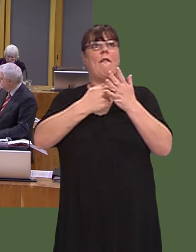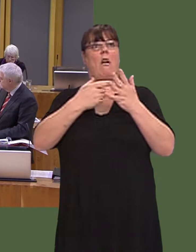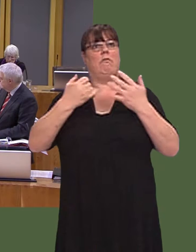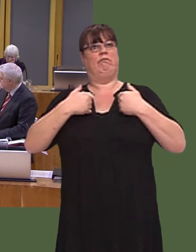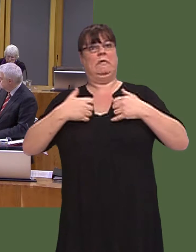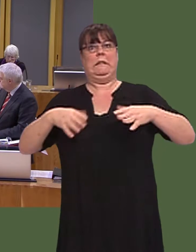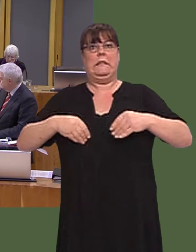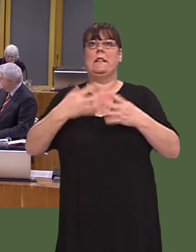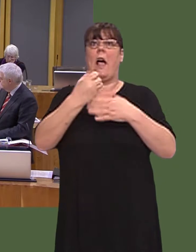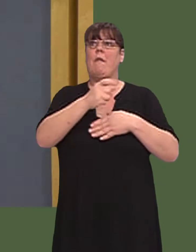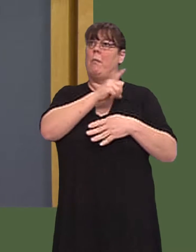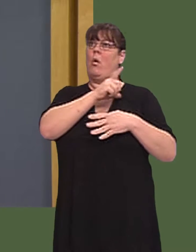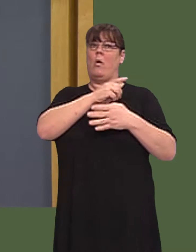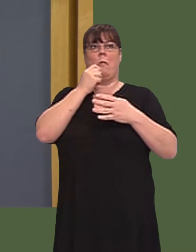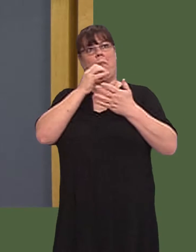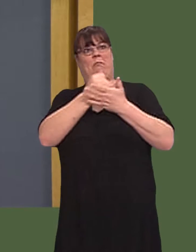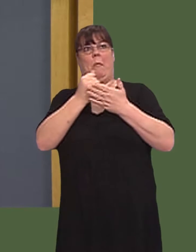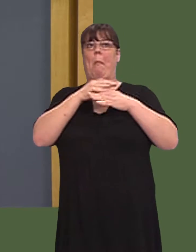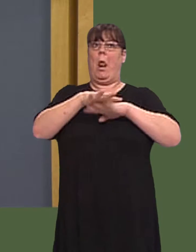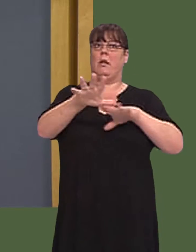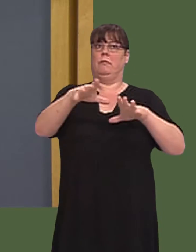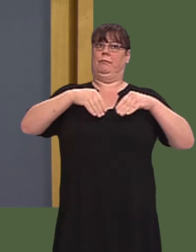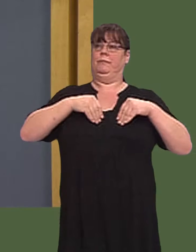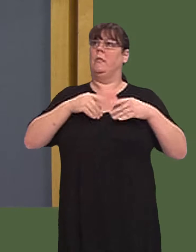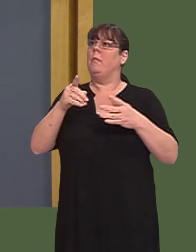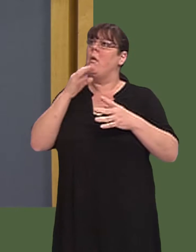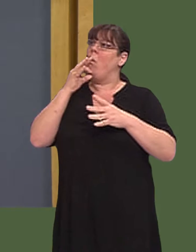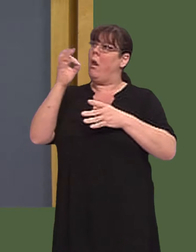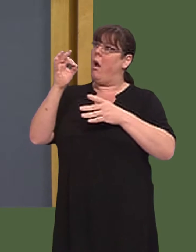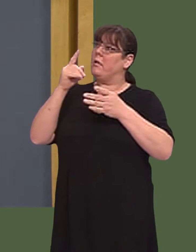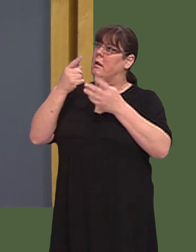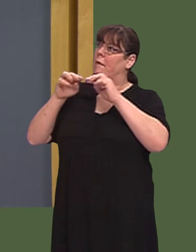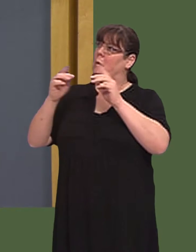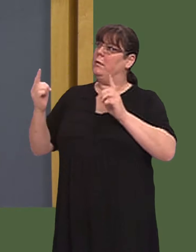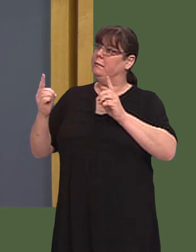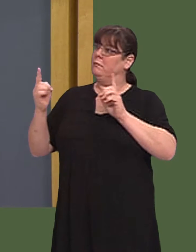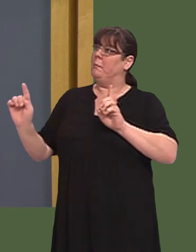Will the First Minister raise this directly with the Prime Minister, Theresa May, when